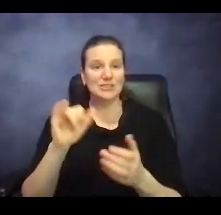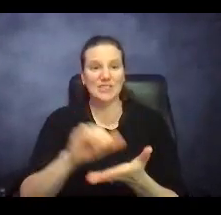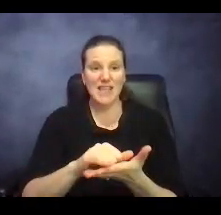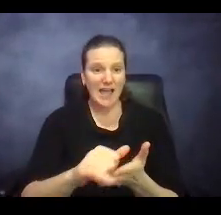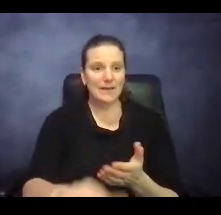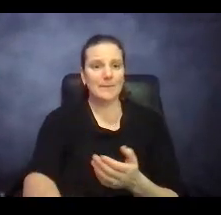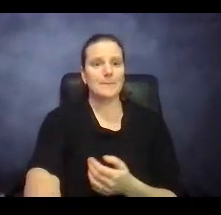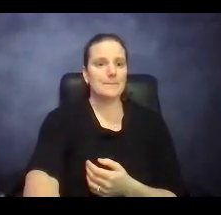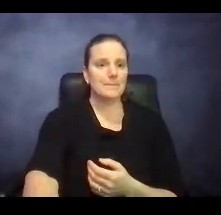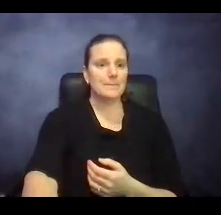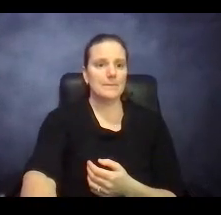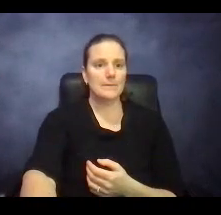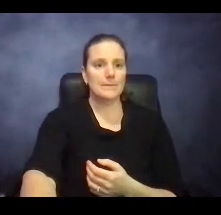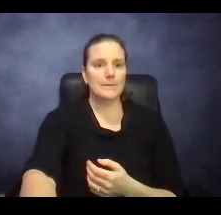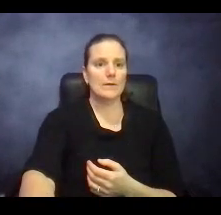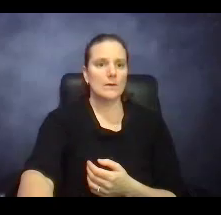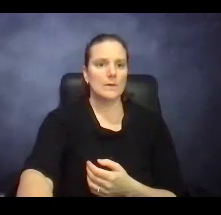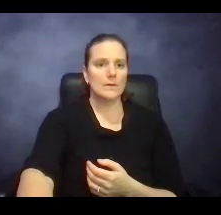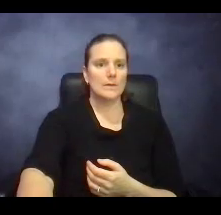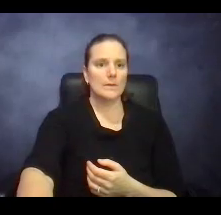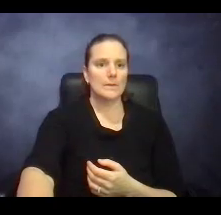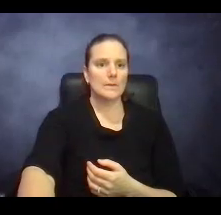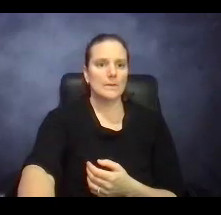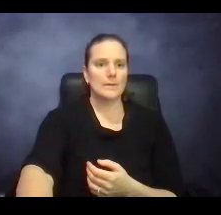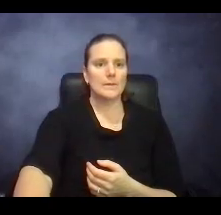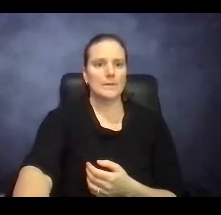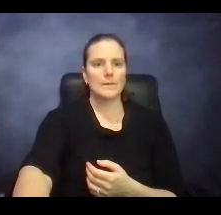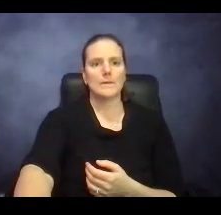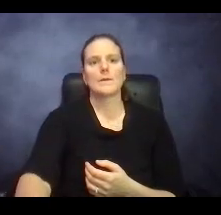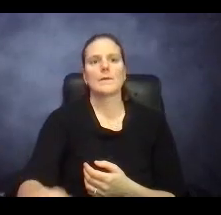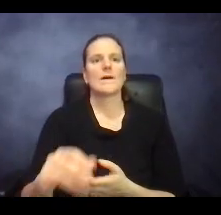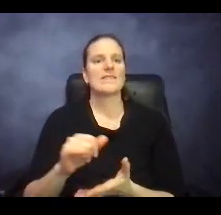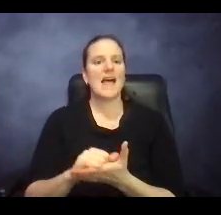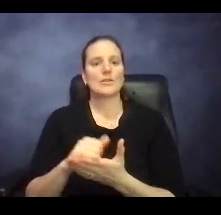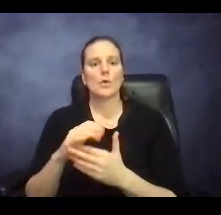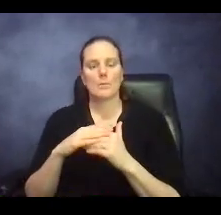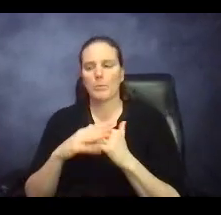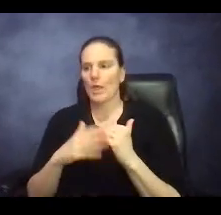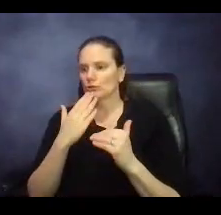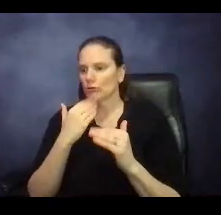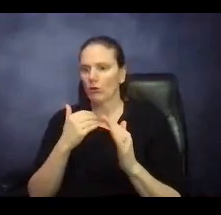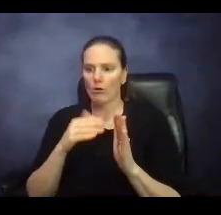or a low-glycemic diet, again your blood sugar and your hormones are just bouncing all over the place.